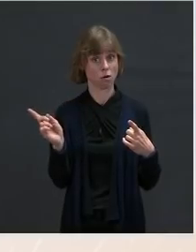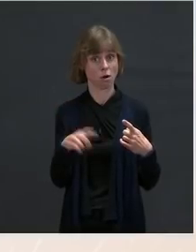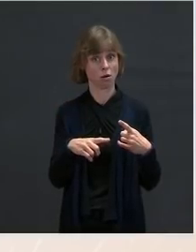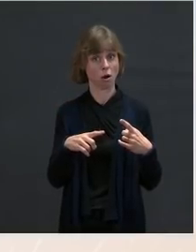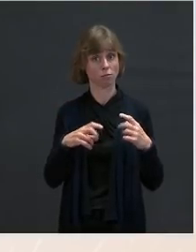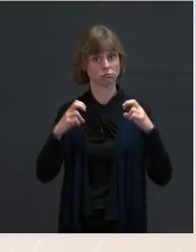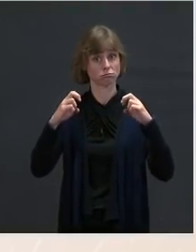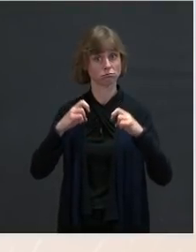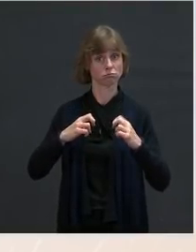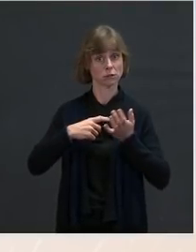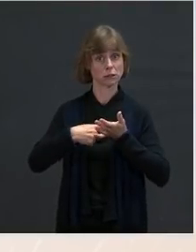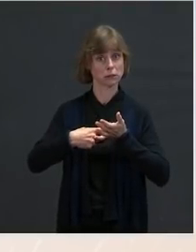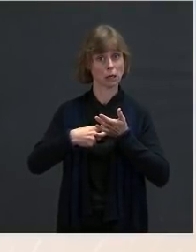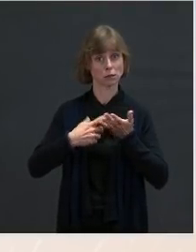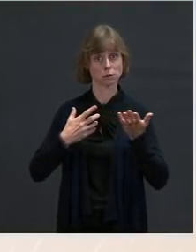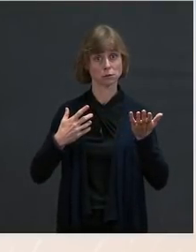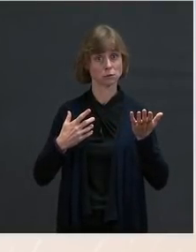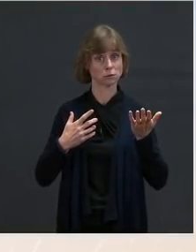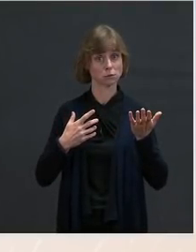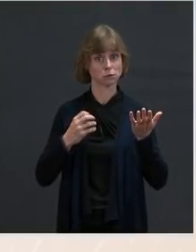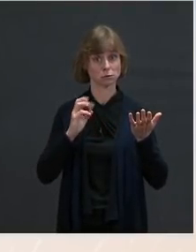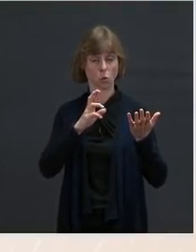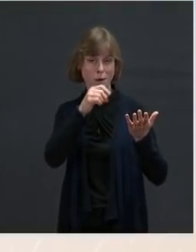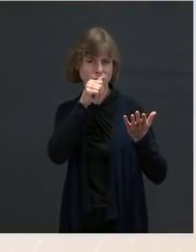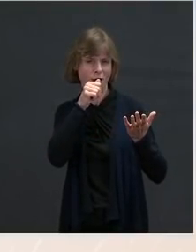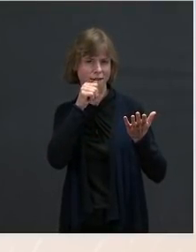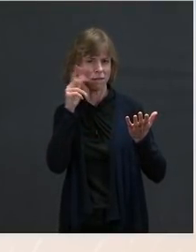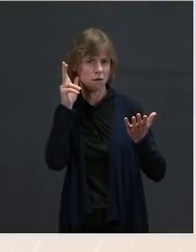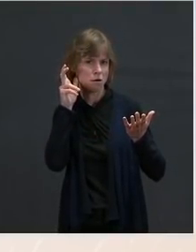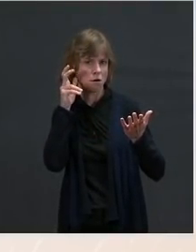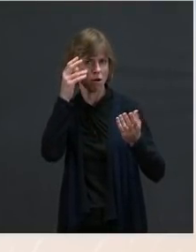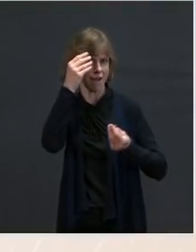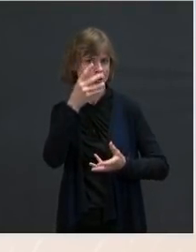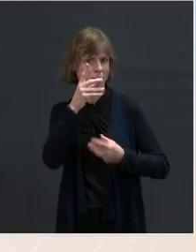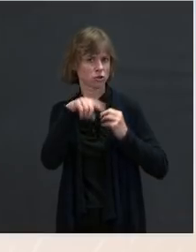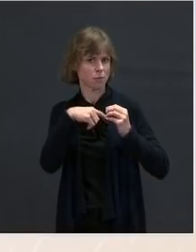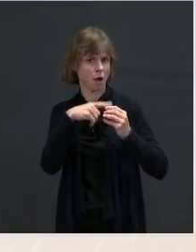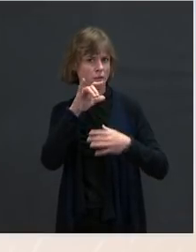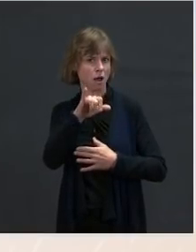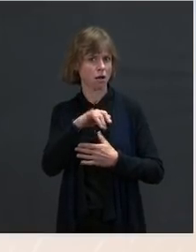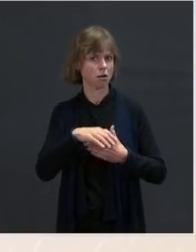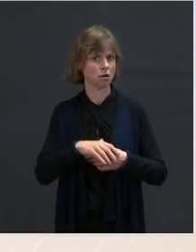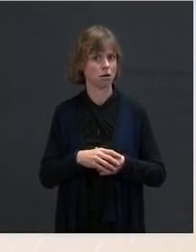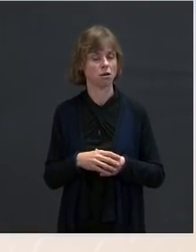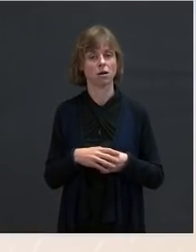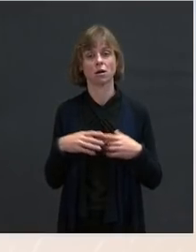I mean, any word -- privately, backchannels? Any progress on that note? Ms. Psaki: Where it really stands right now